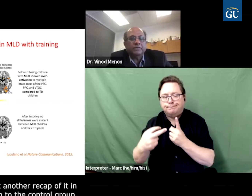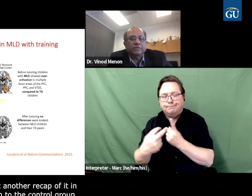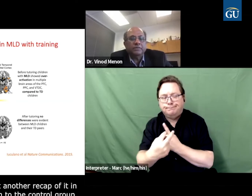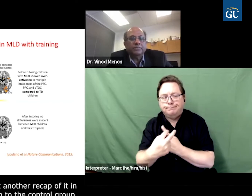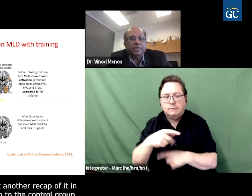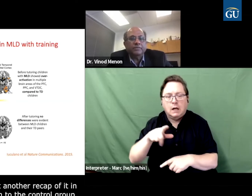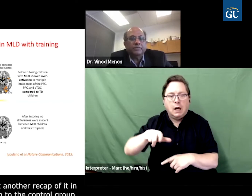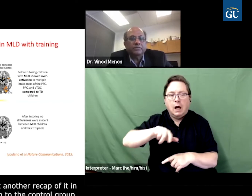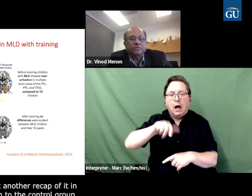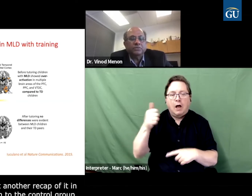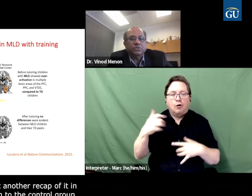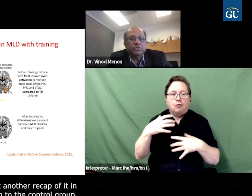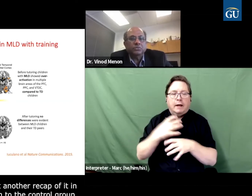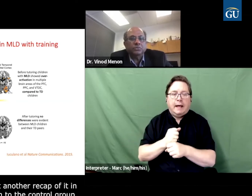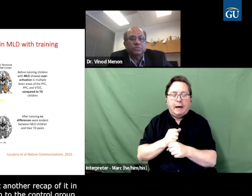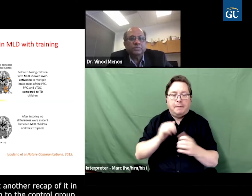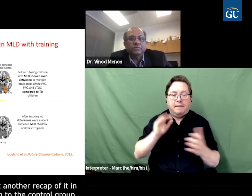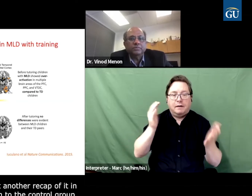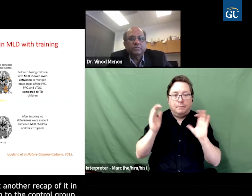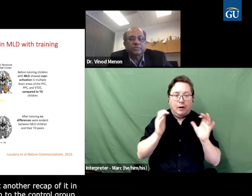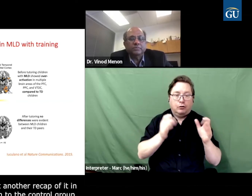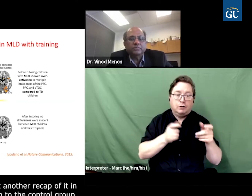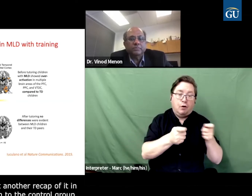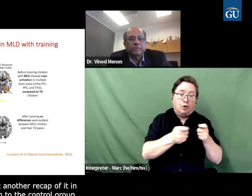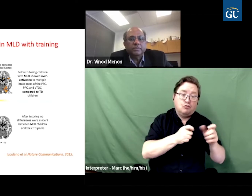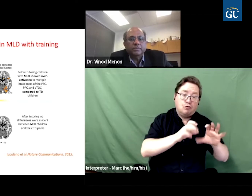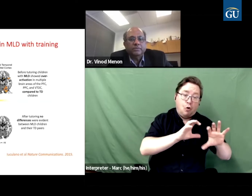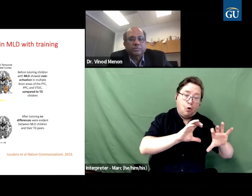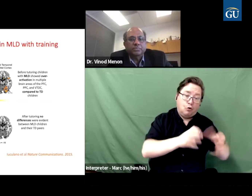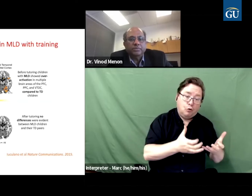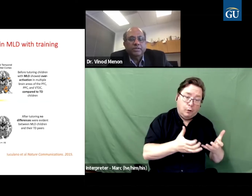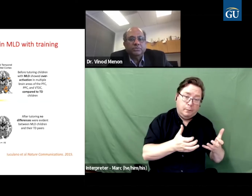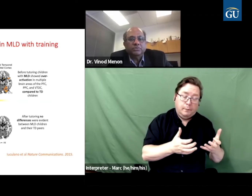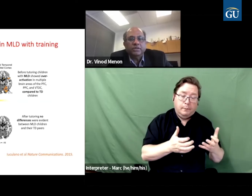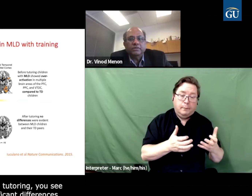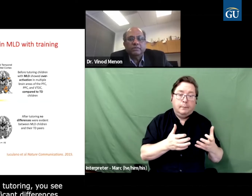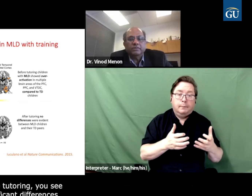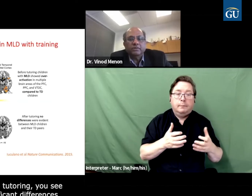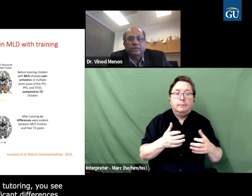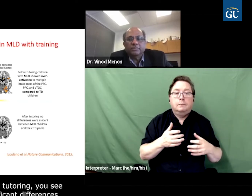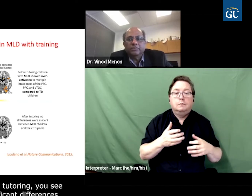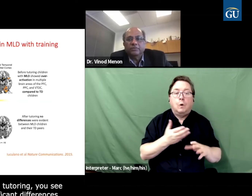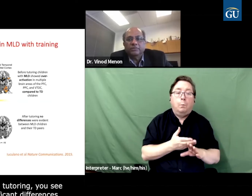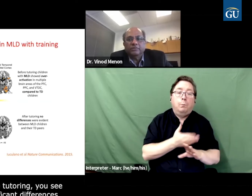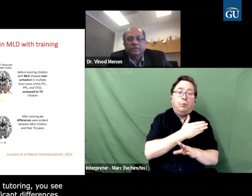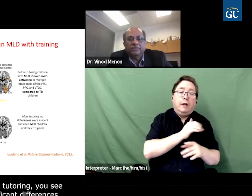recap of it in comparison to the control group